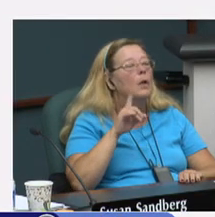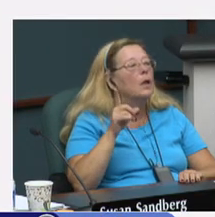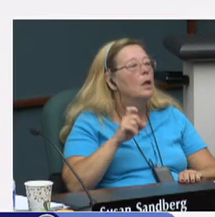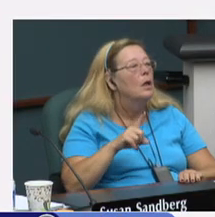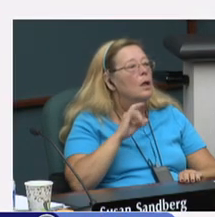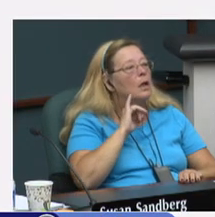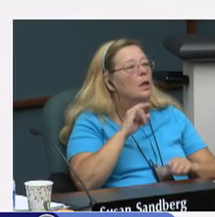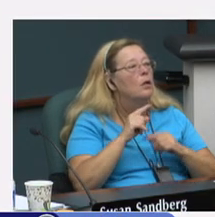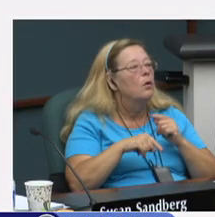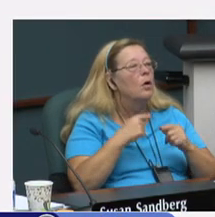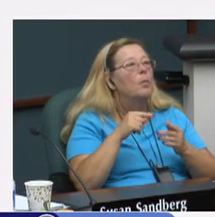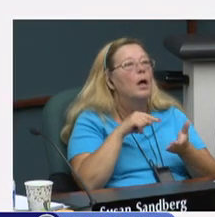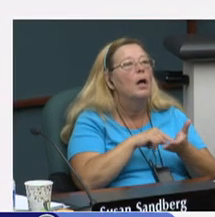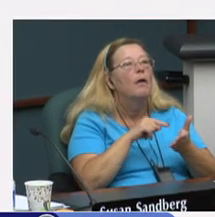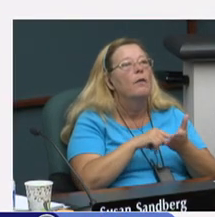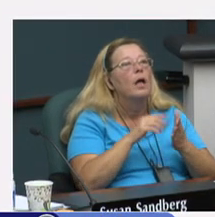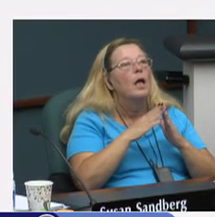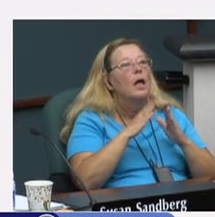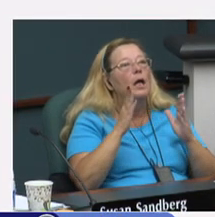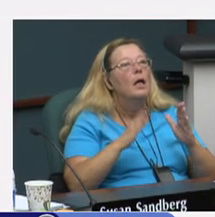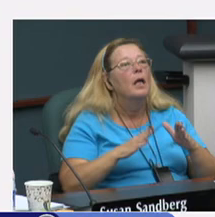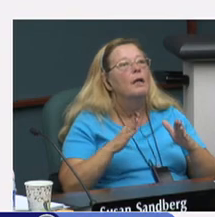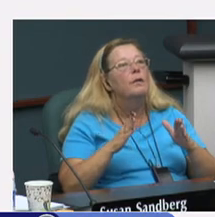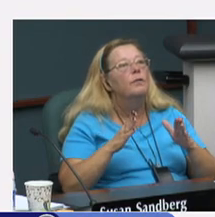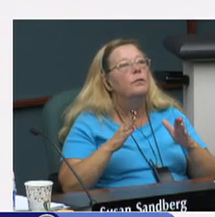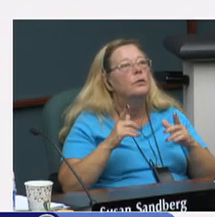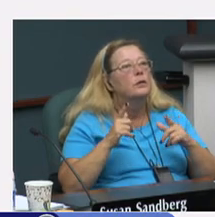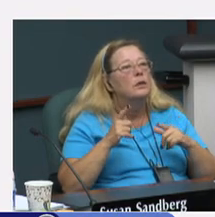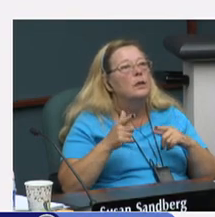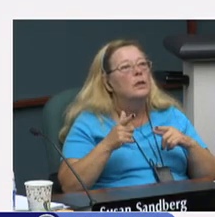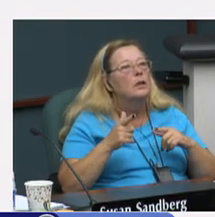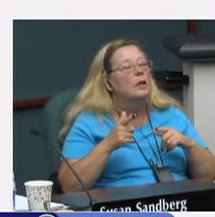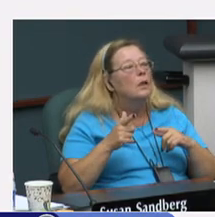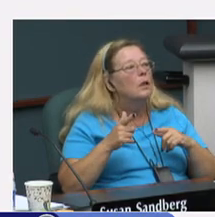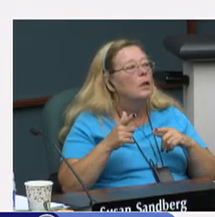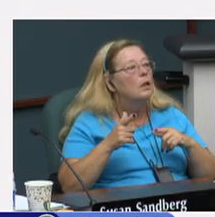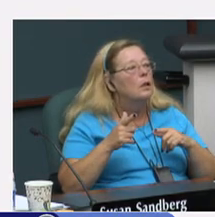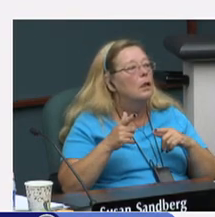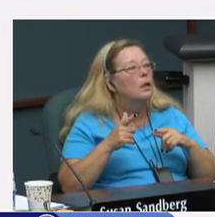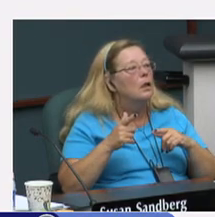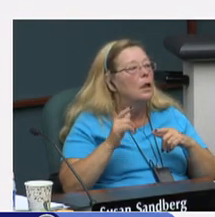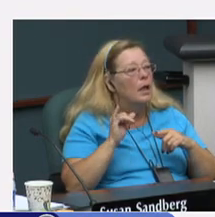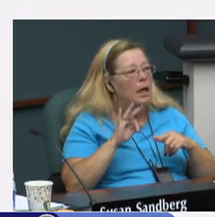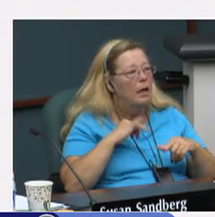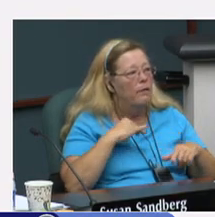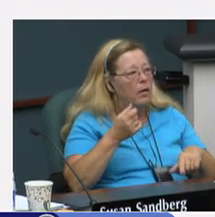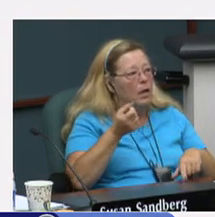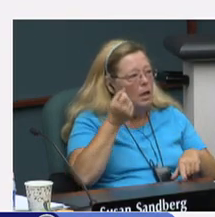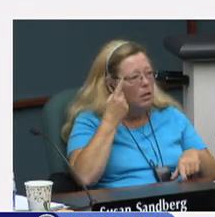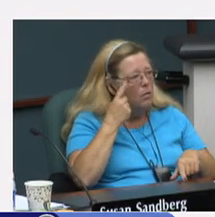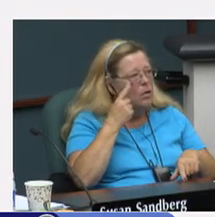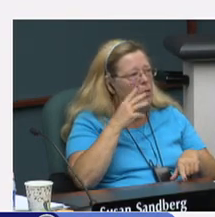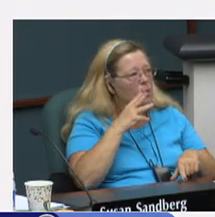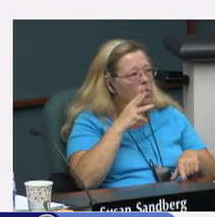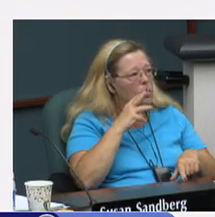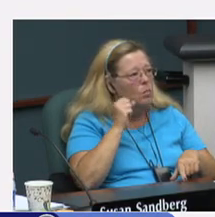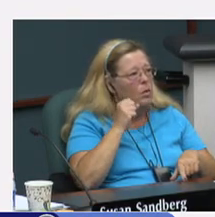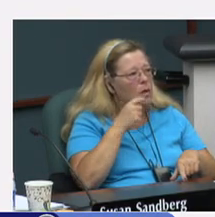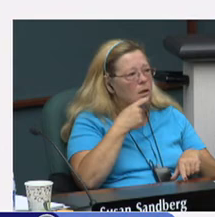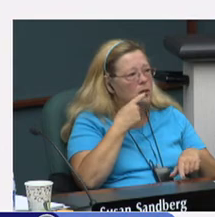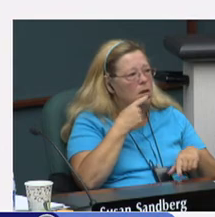the affordable housing incentives it was if I understand this it was stated that